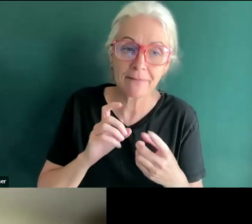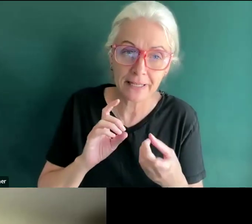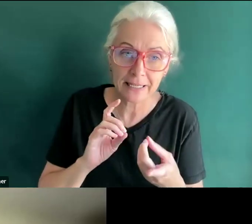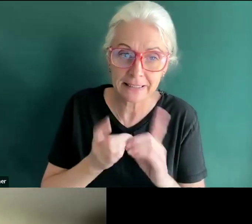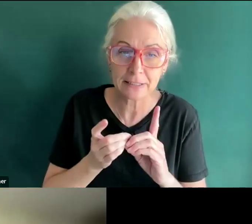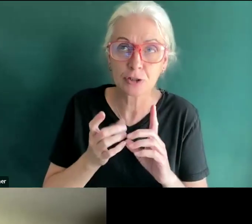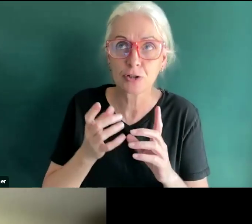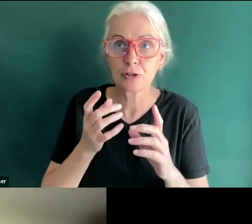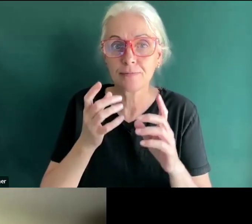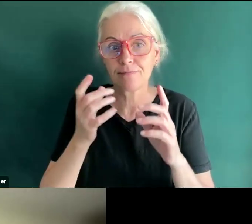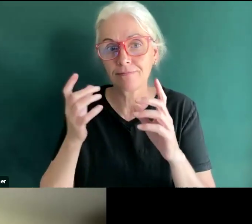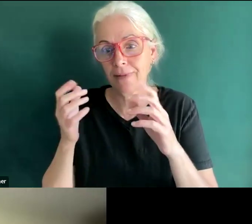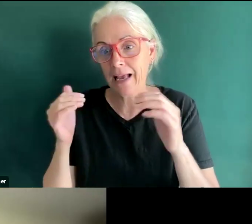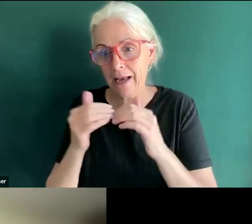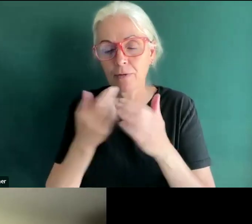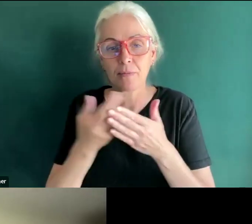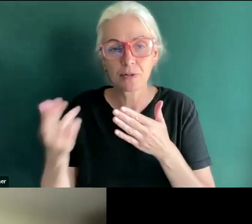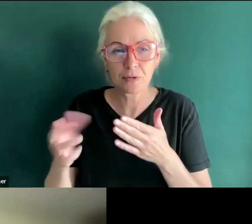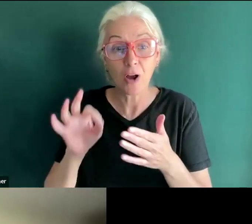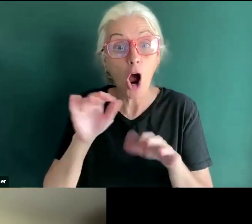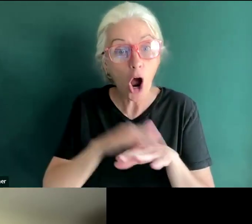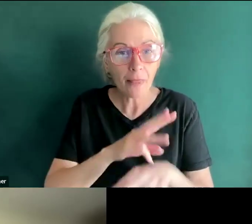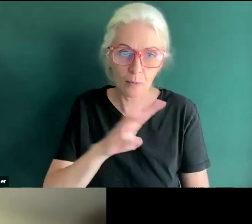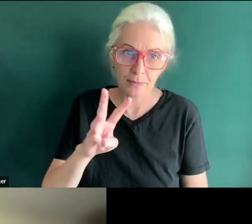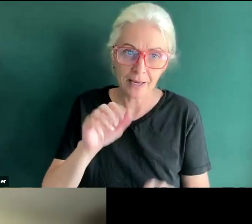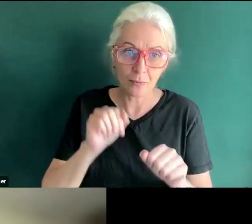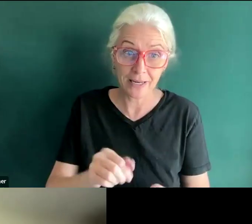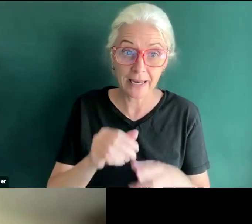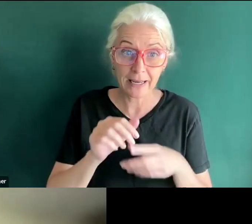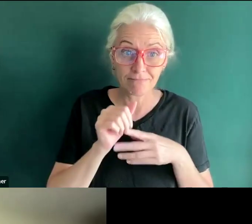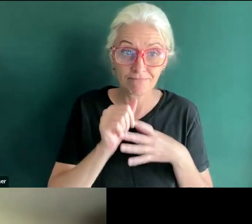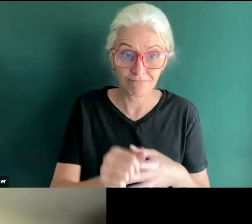Resource Finder that could be on our website, so that we were able to direct our residents,